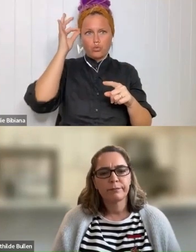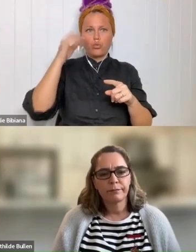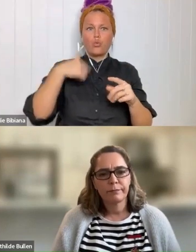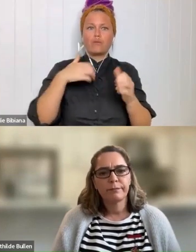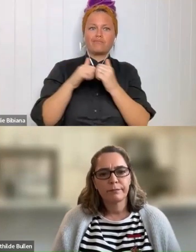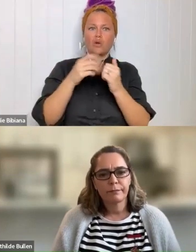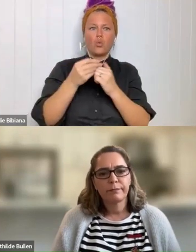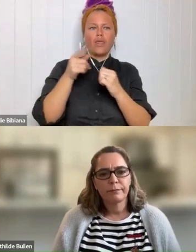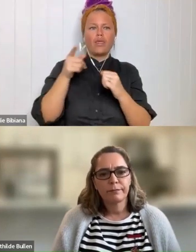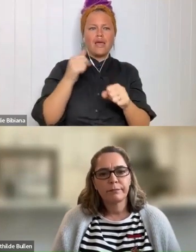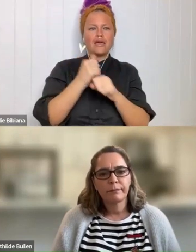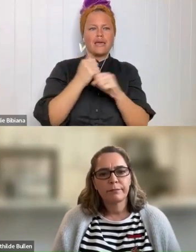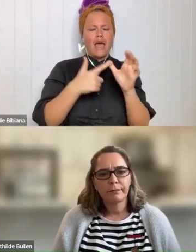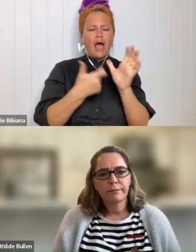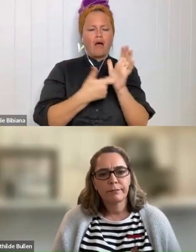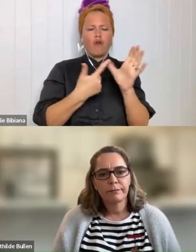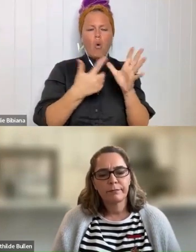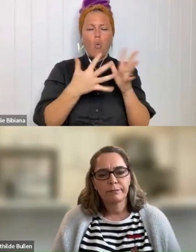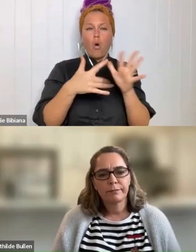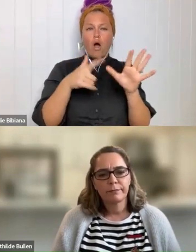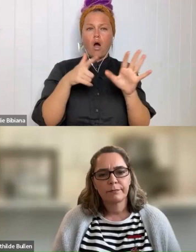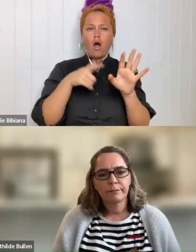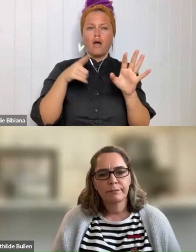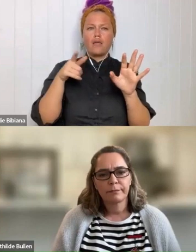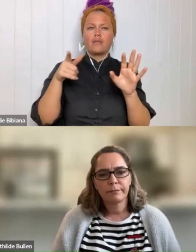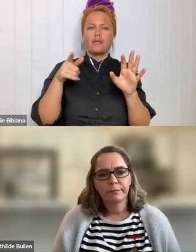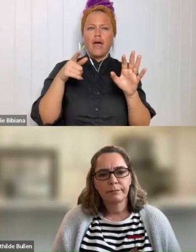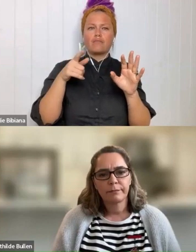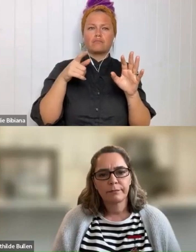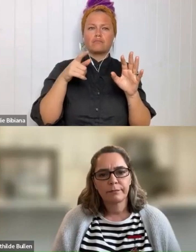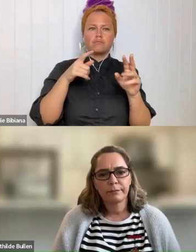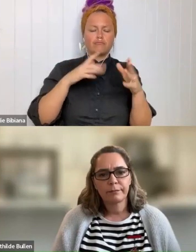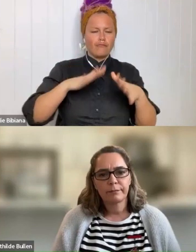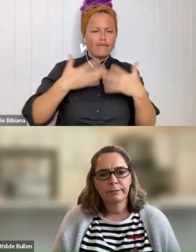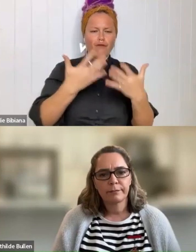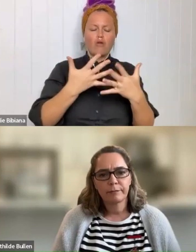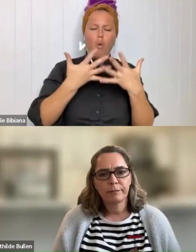informed that and reviewed and provided a lot of input into the